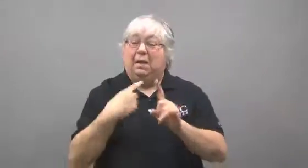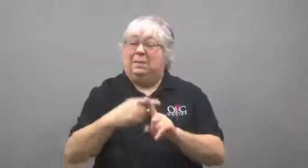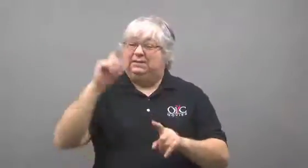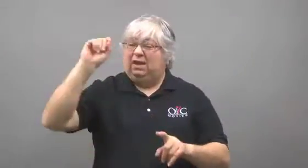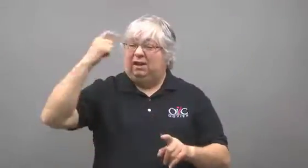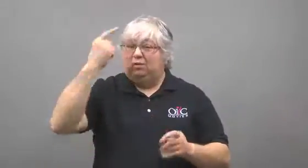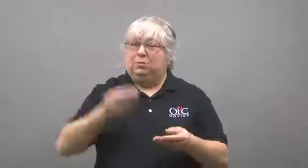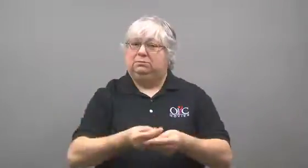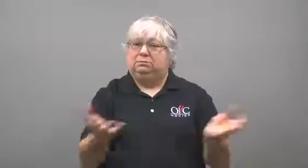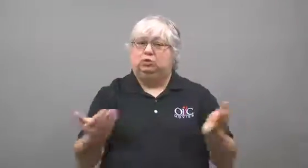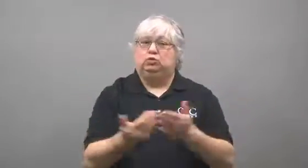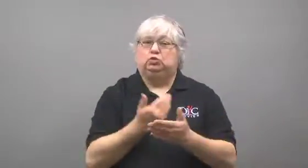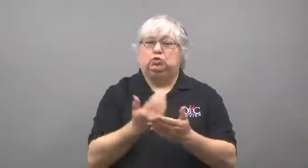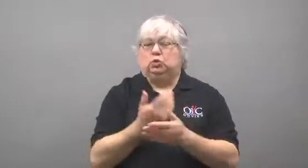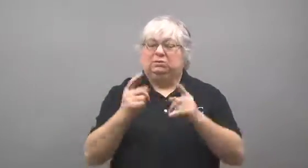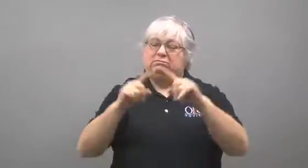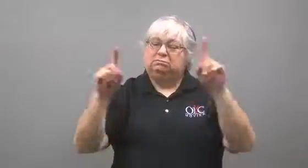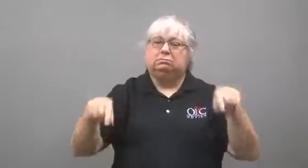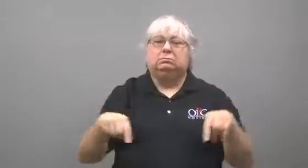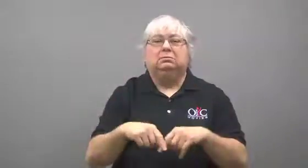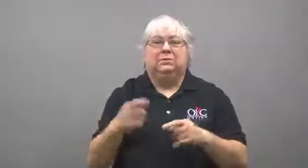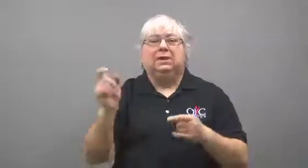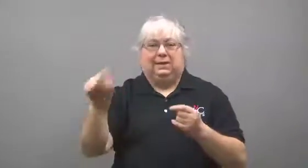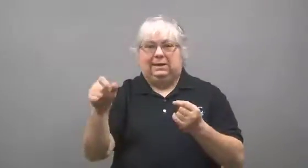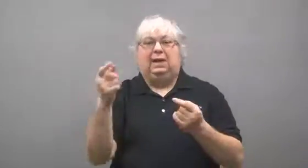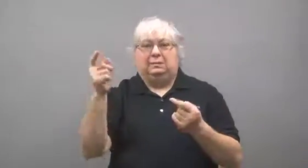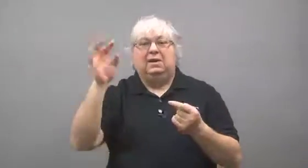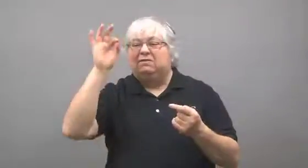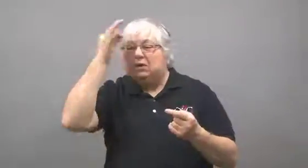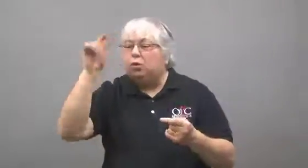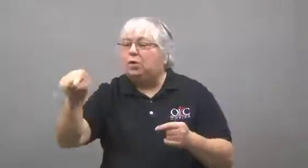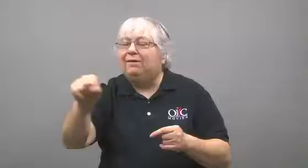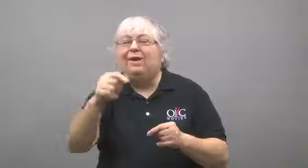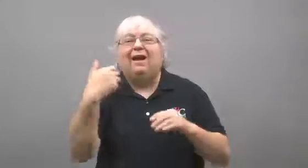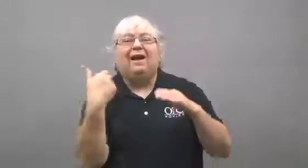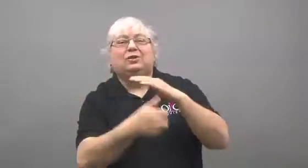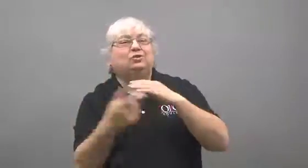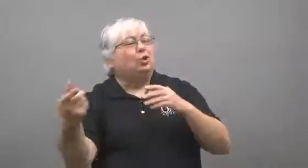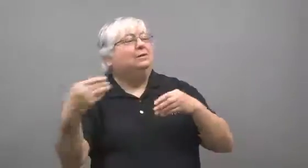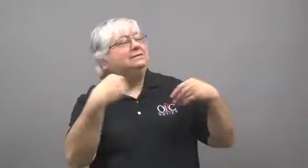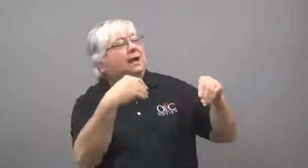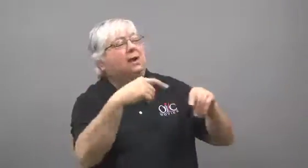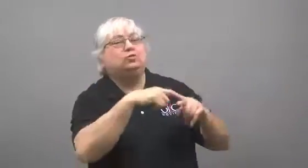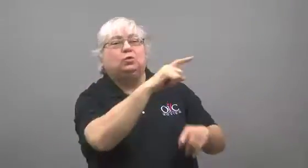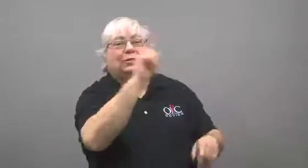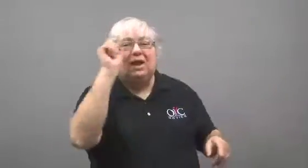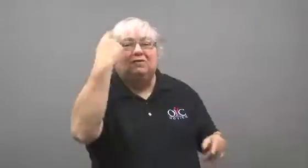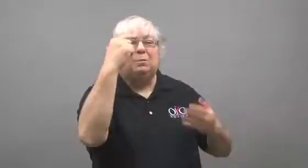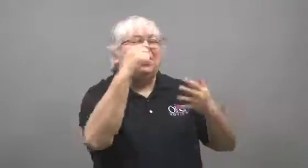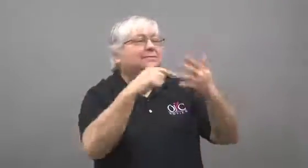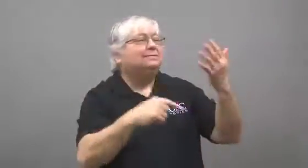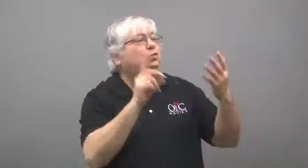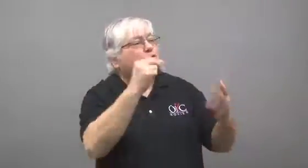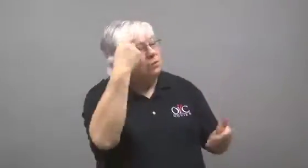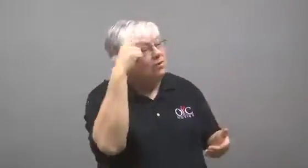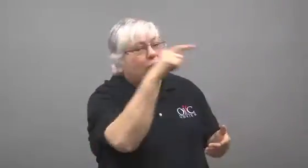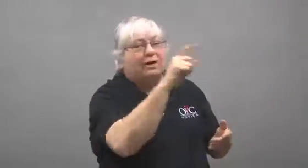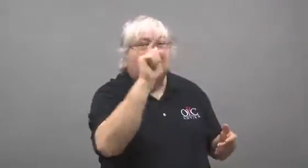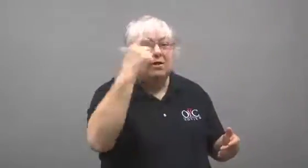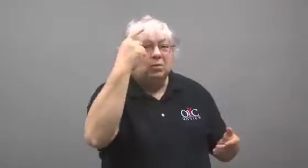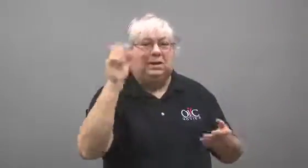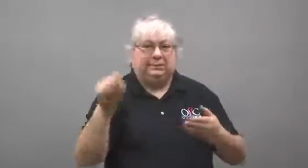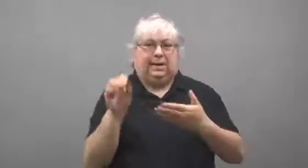The government has issued a new scorecard for vendors to use.